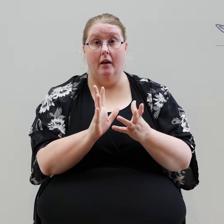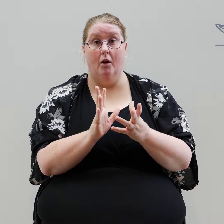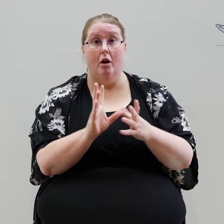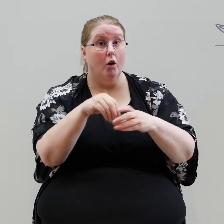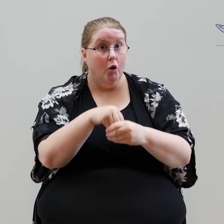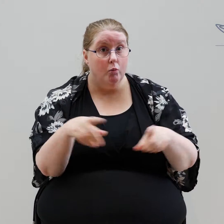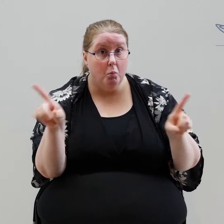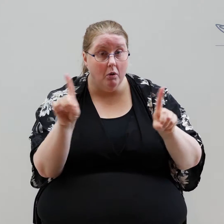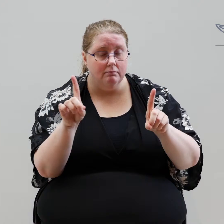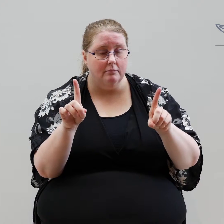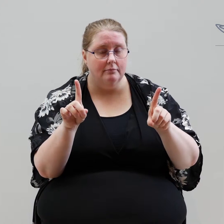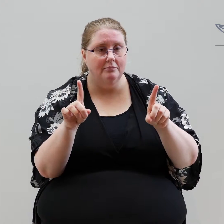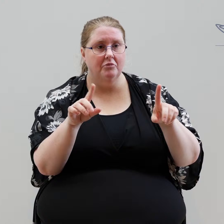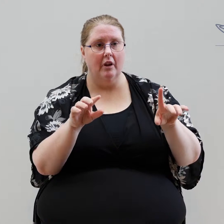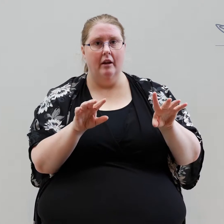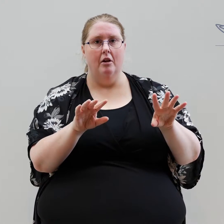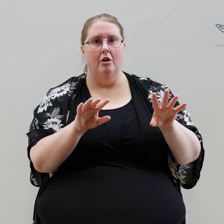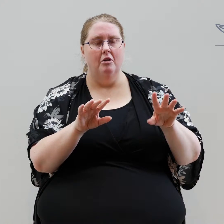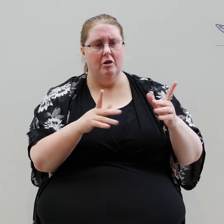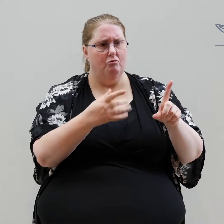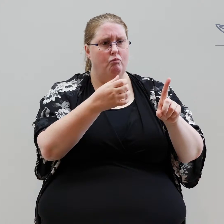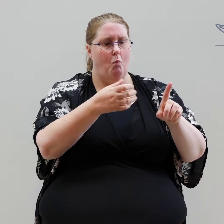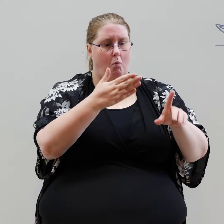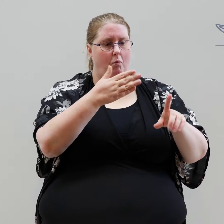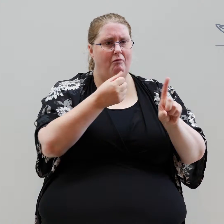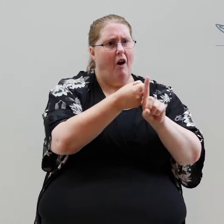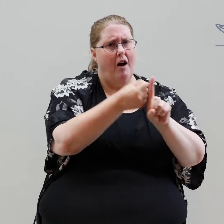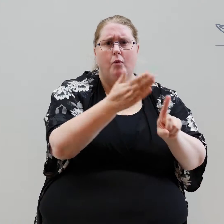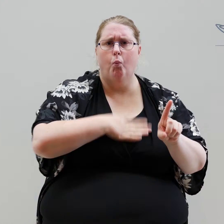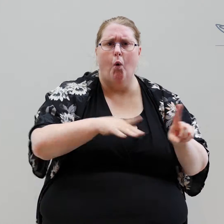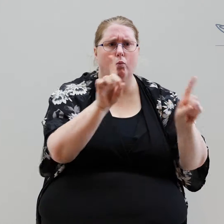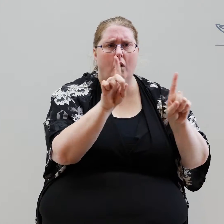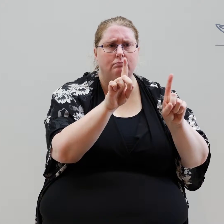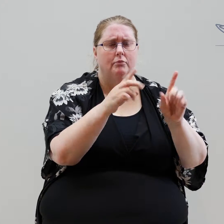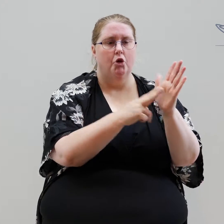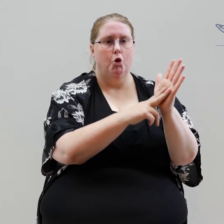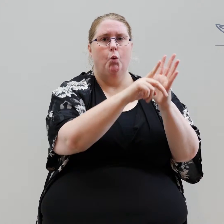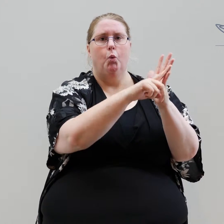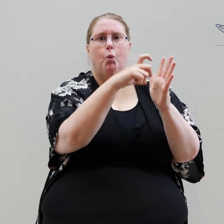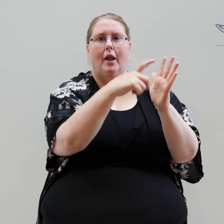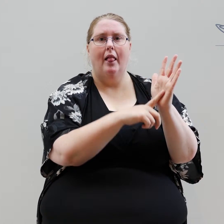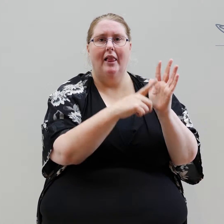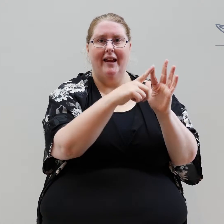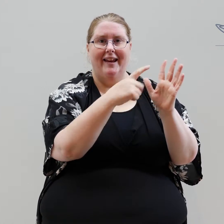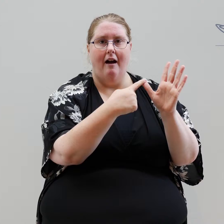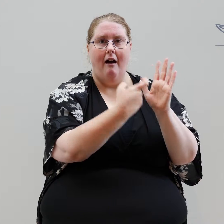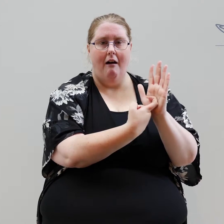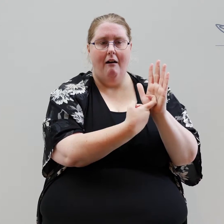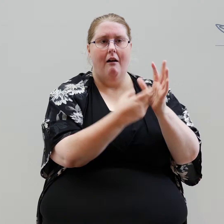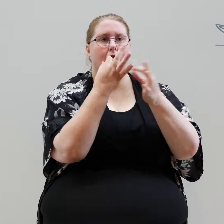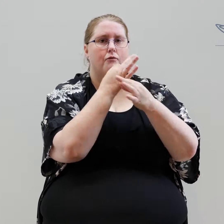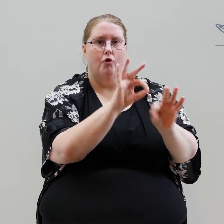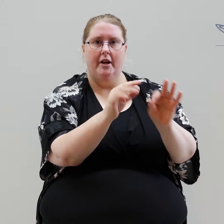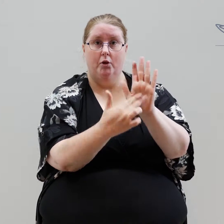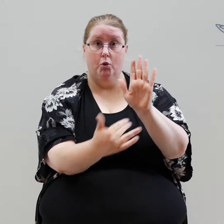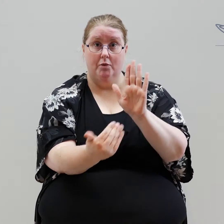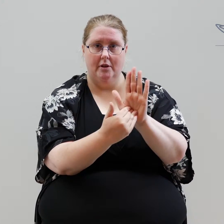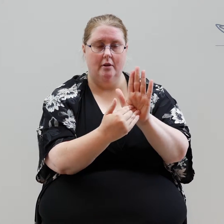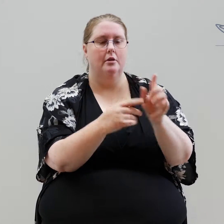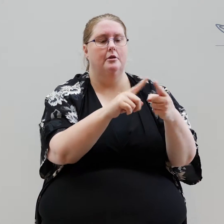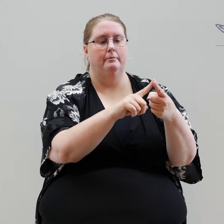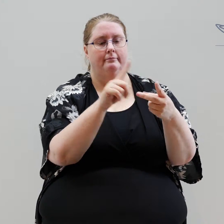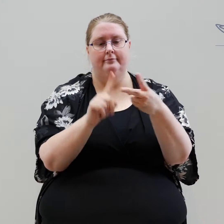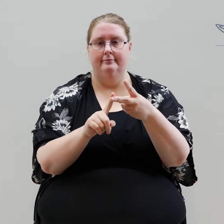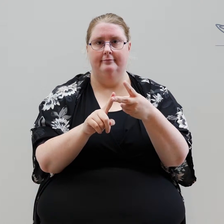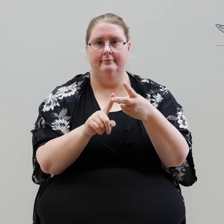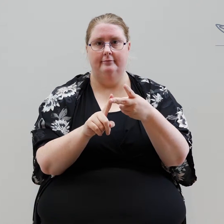including the fight for a nuclear free New Zealand